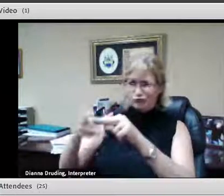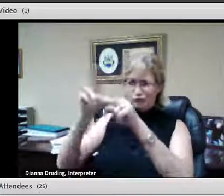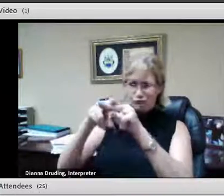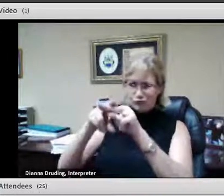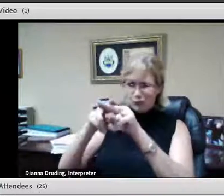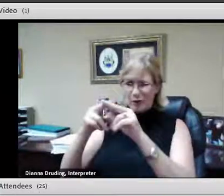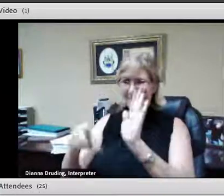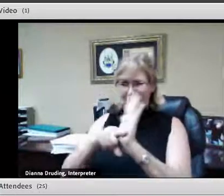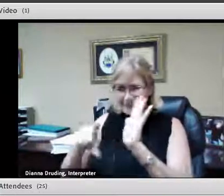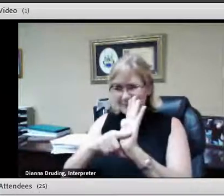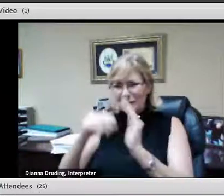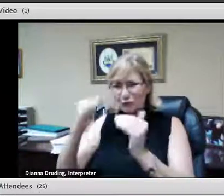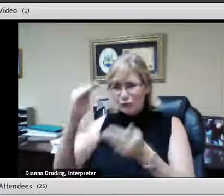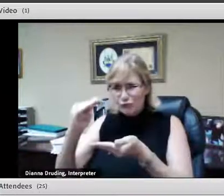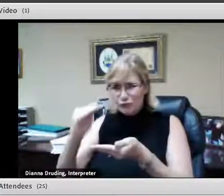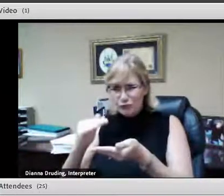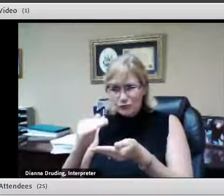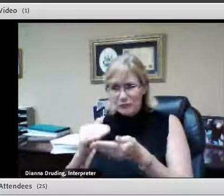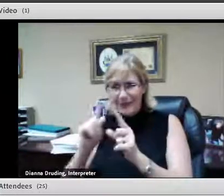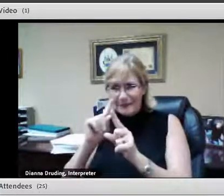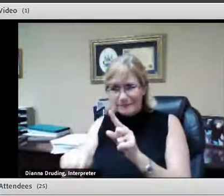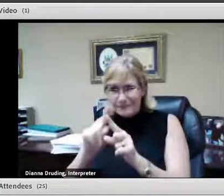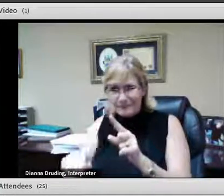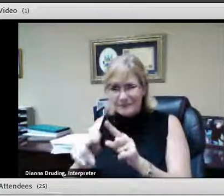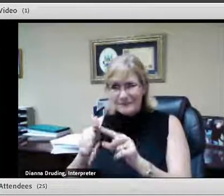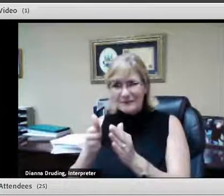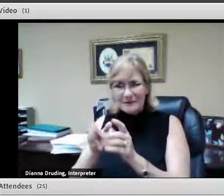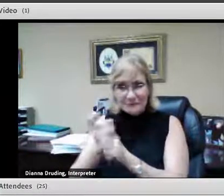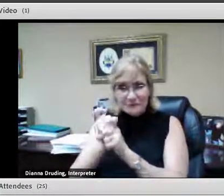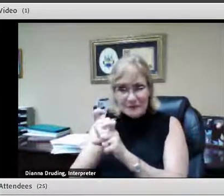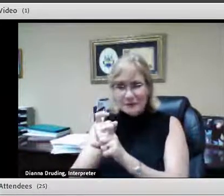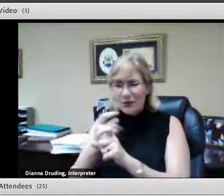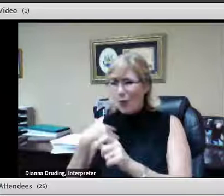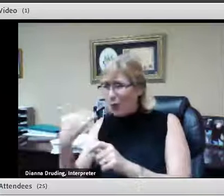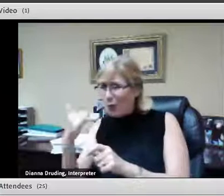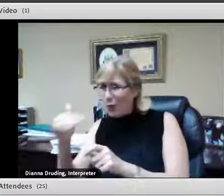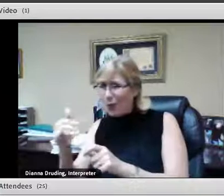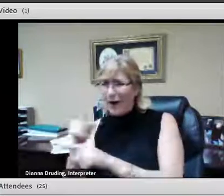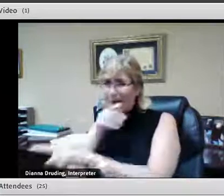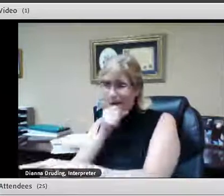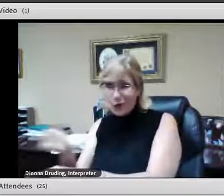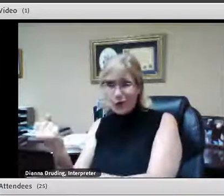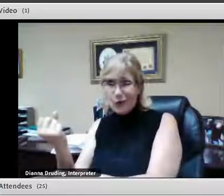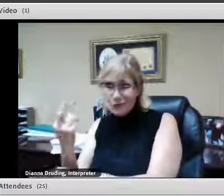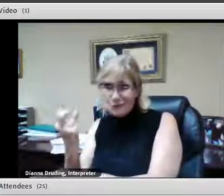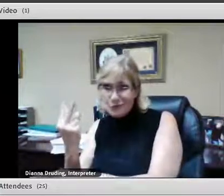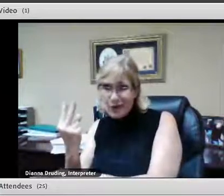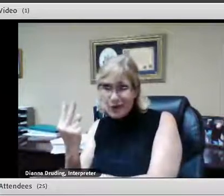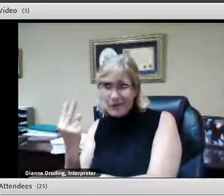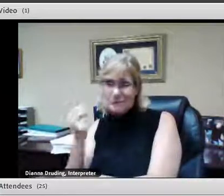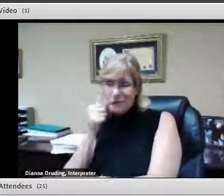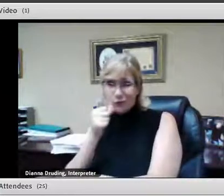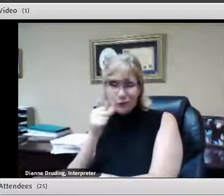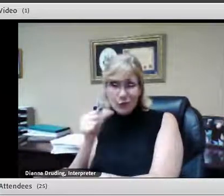which is going to decrease the spin speed. Hilary: Wow. Ryan: Amazing. This was a 12-year-old girl, by the way.